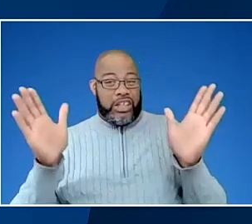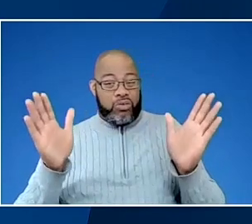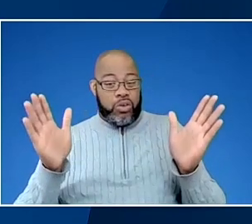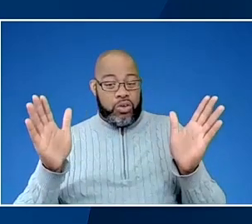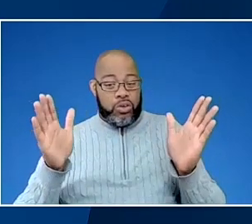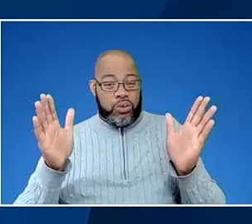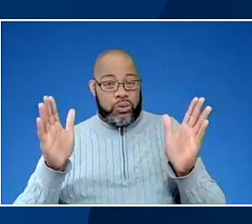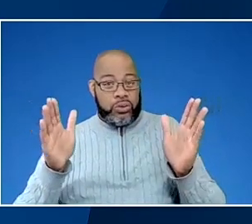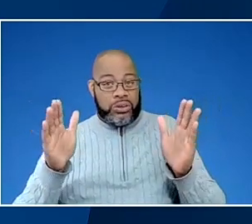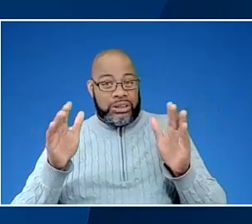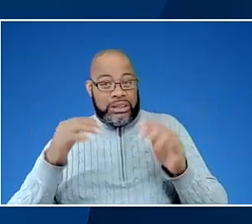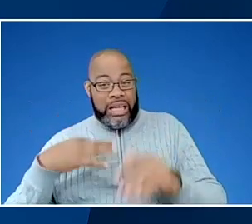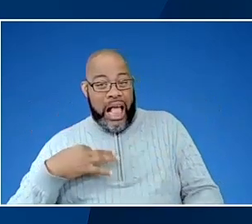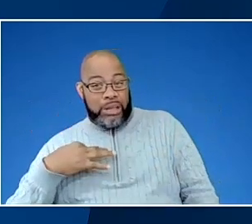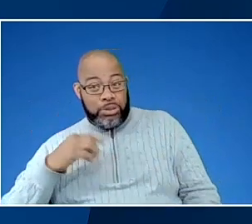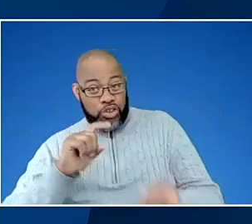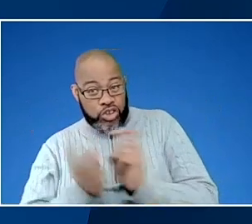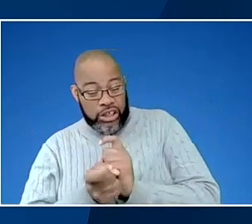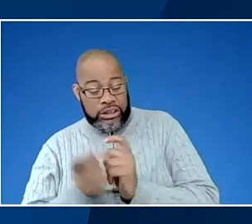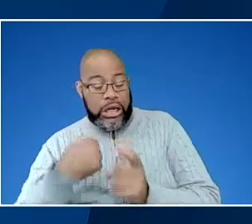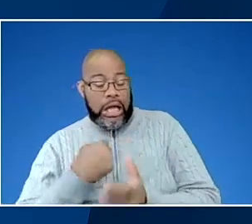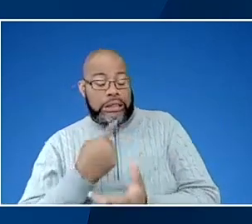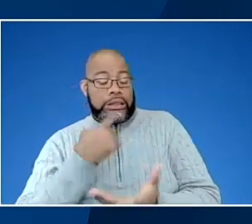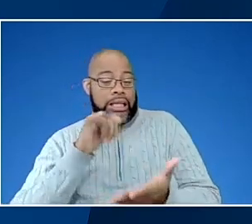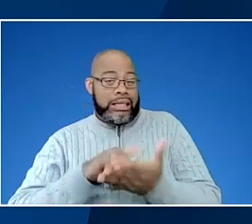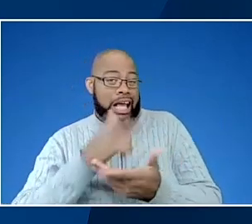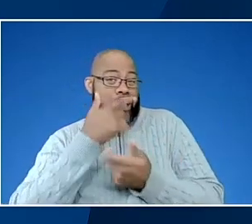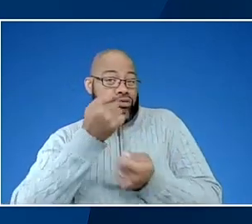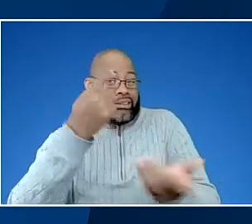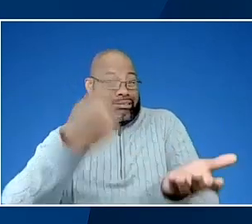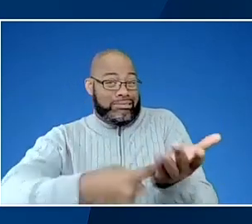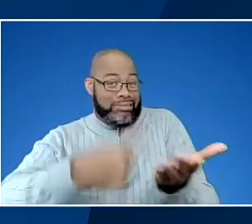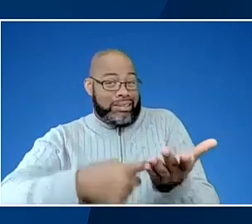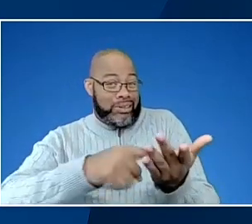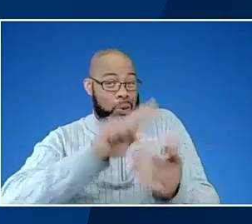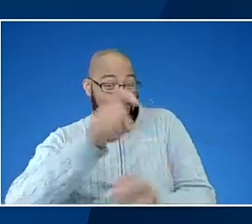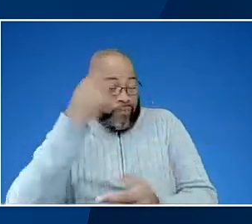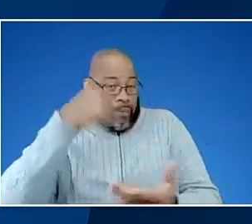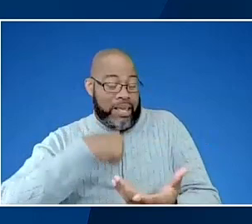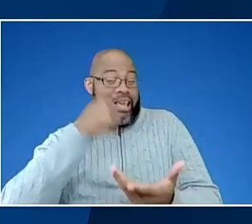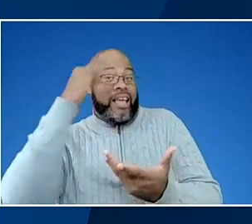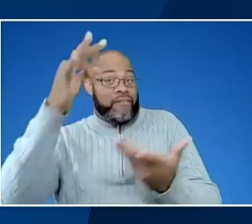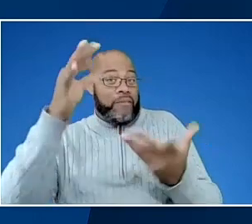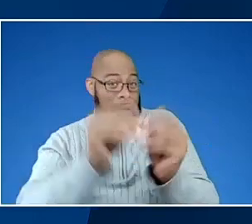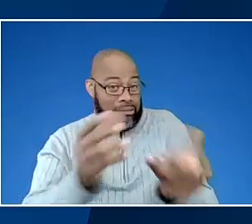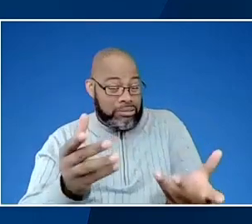That's why I'd say, that would be an interesting caucus conversation for me if there are others who better understand